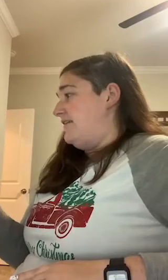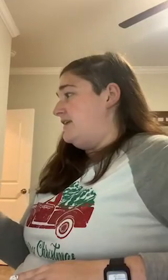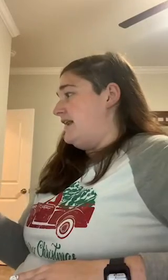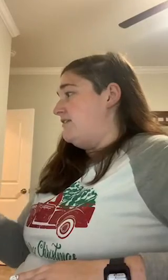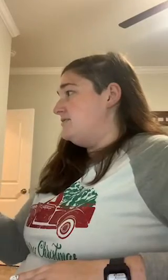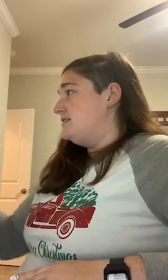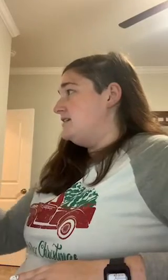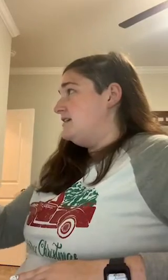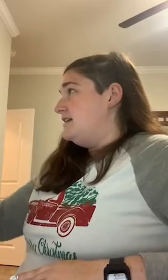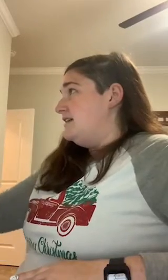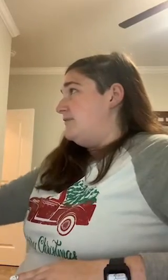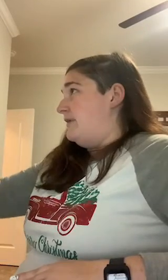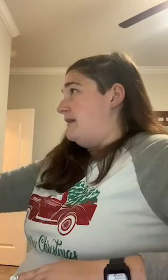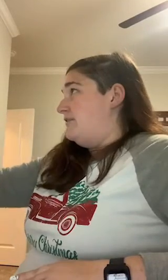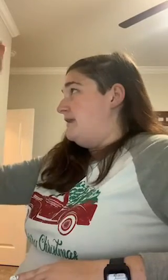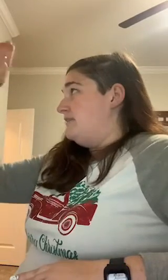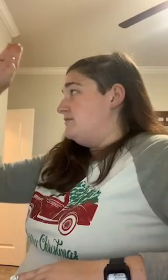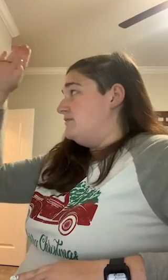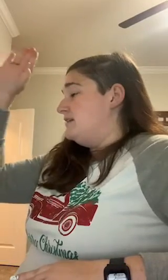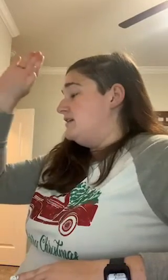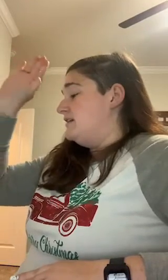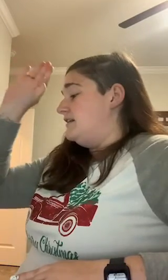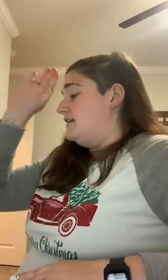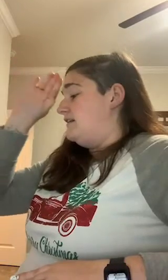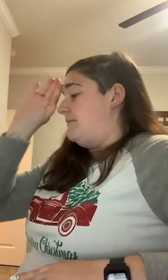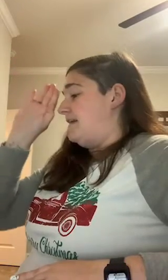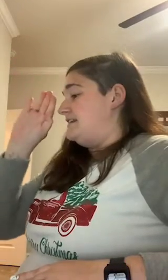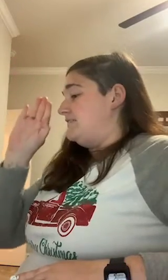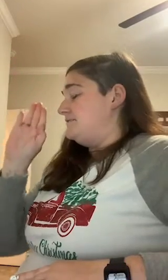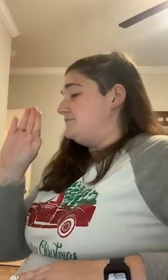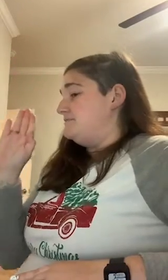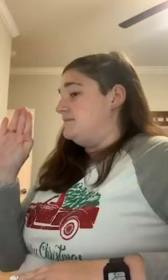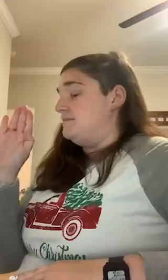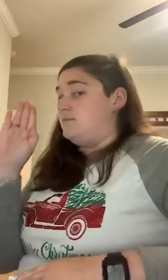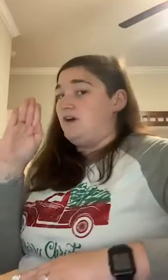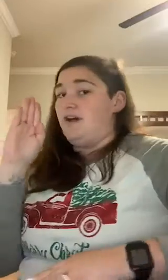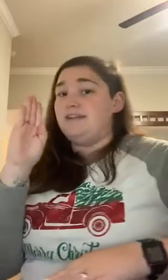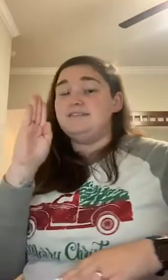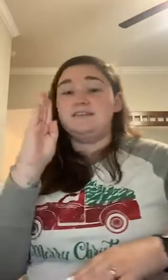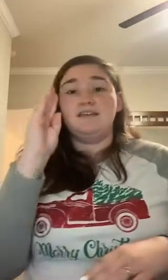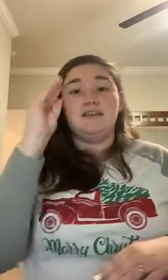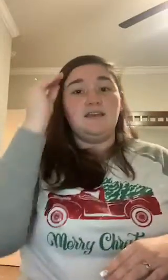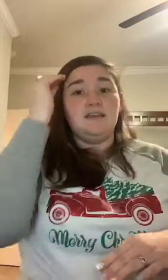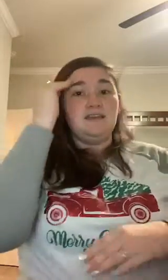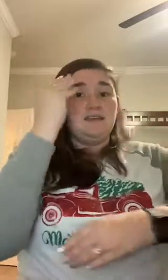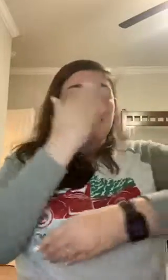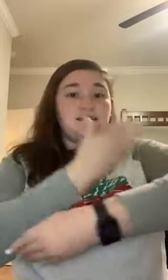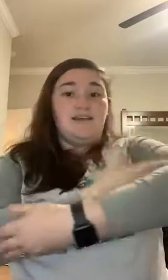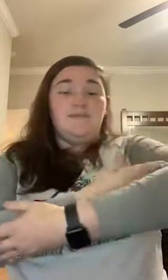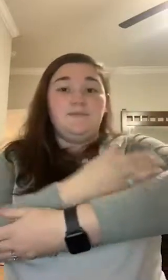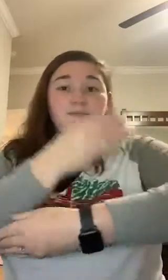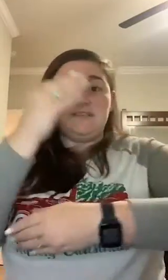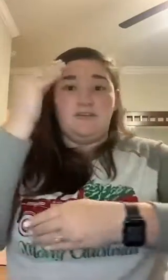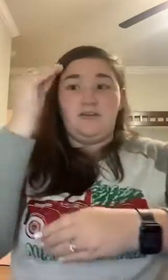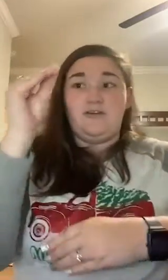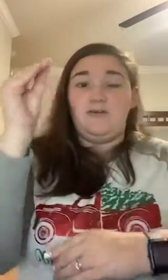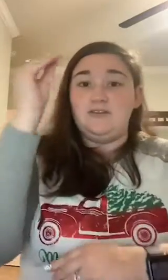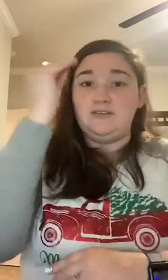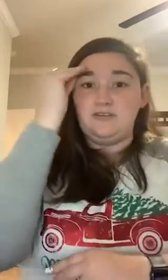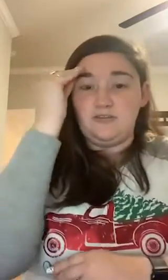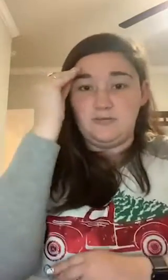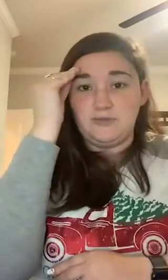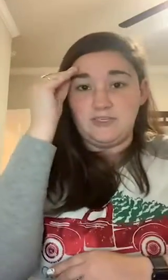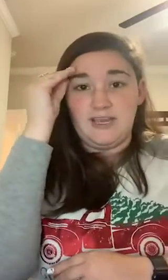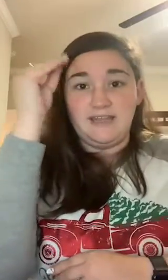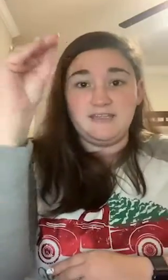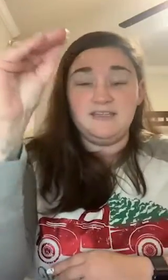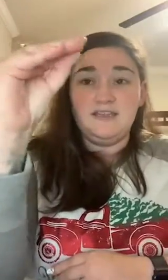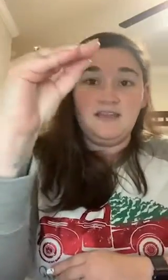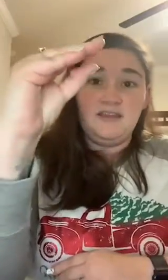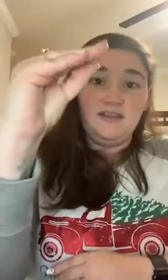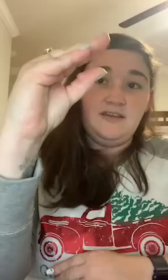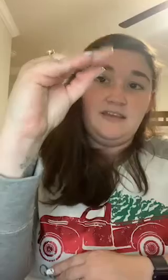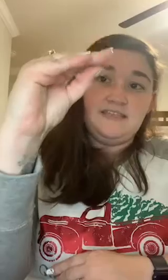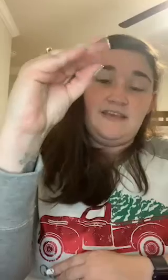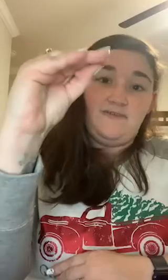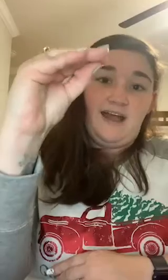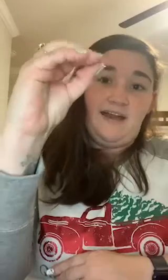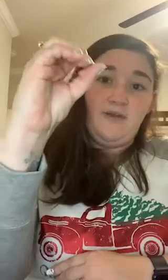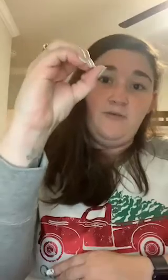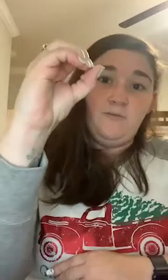and out, bring it around, come back down. God's son. so you're going to put your hand... this is a flat O